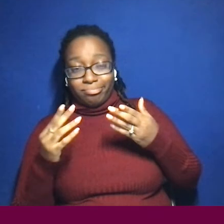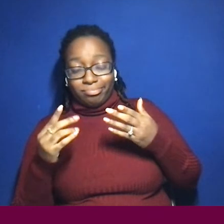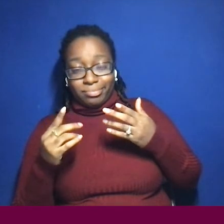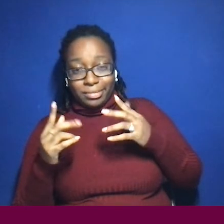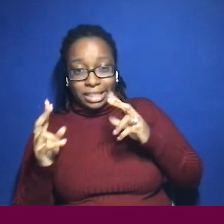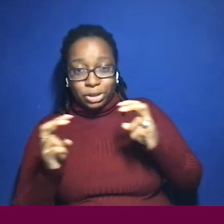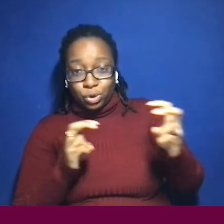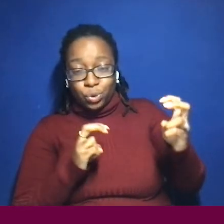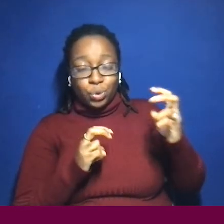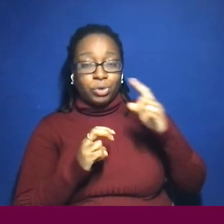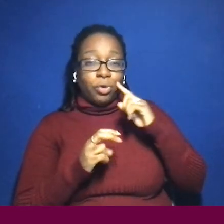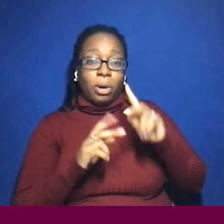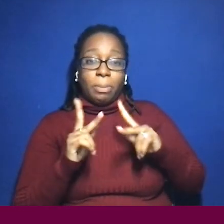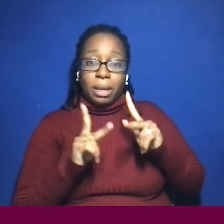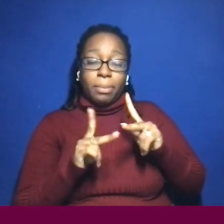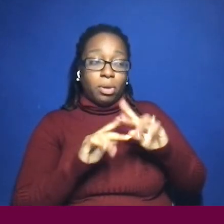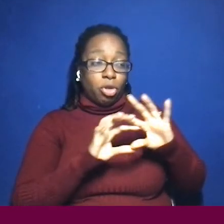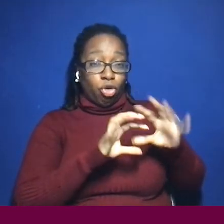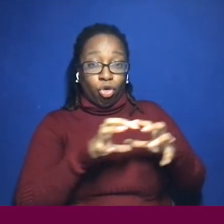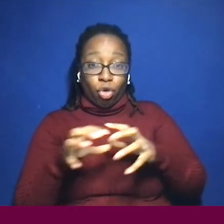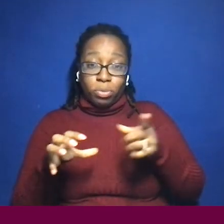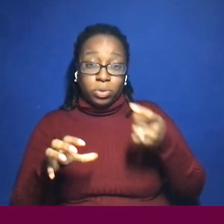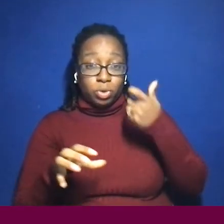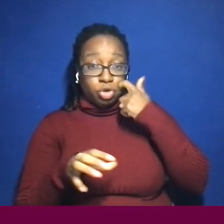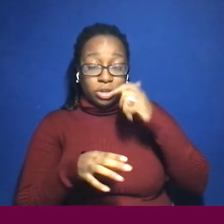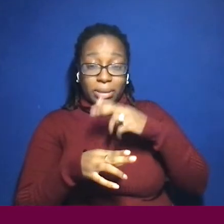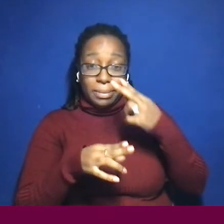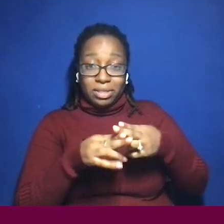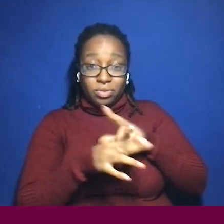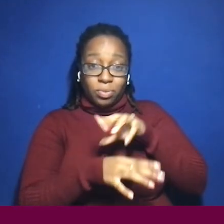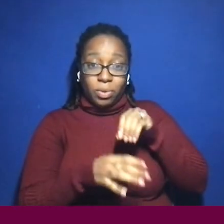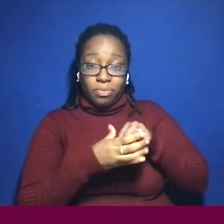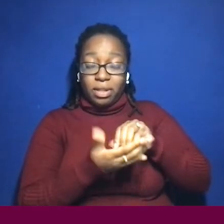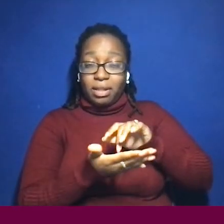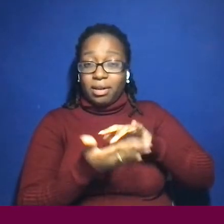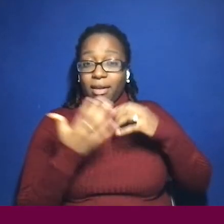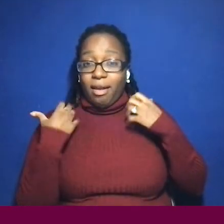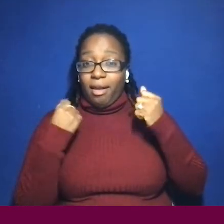outcomes for some of those groups that you mentioned within healthcare on a baseline.